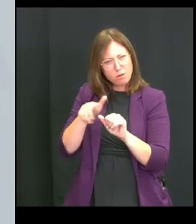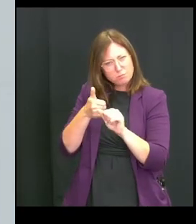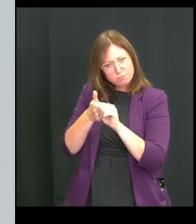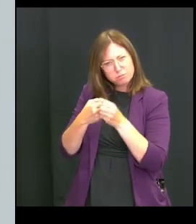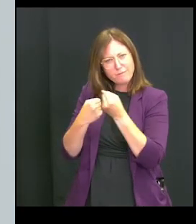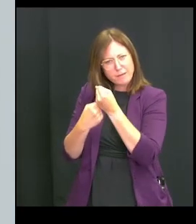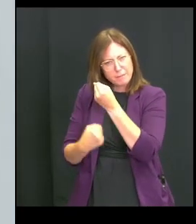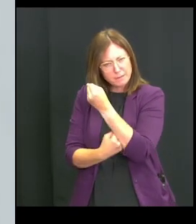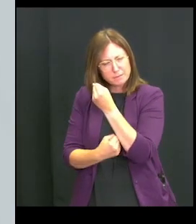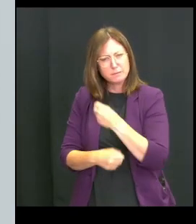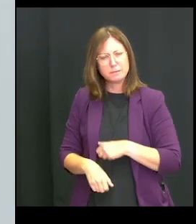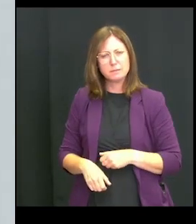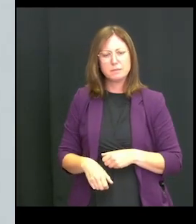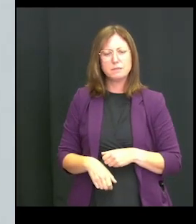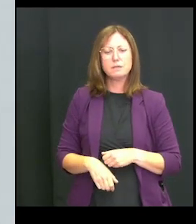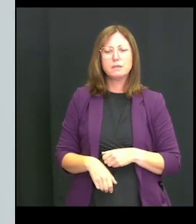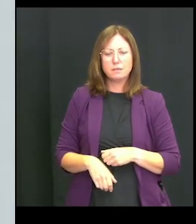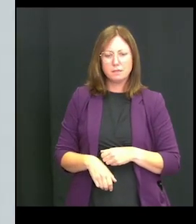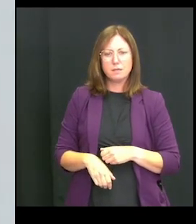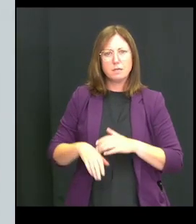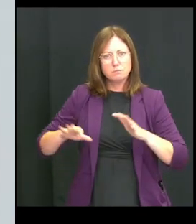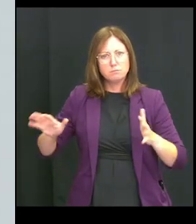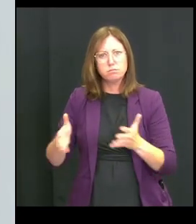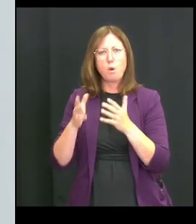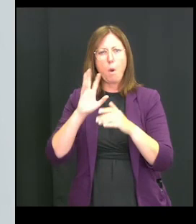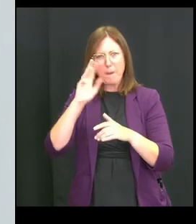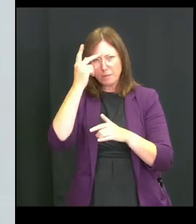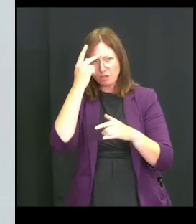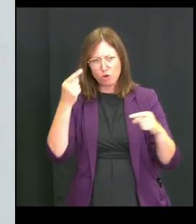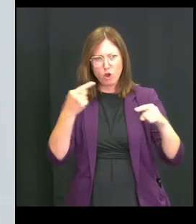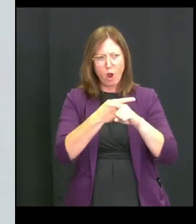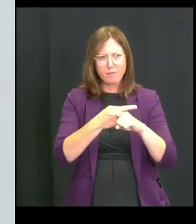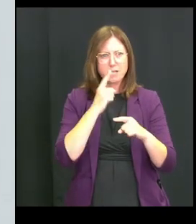And it raises the stakes of political conflicts. It makes it much more toxic.